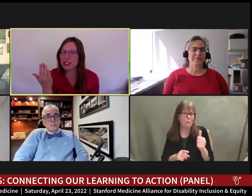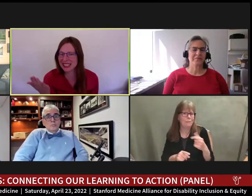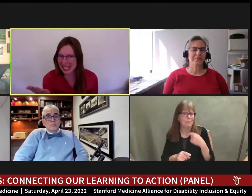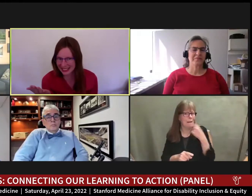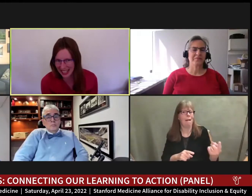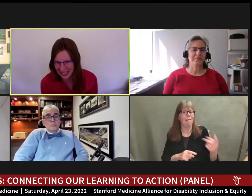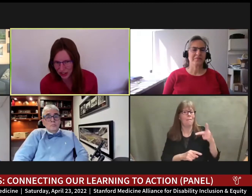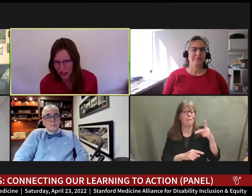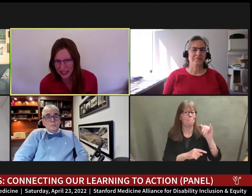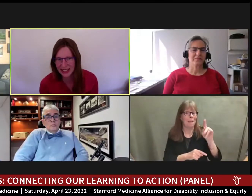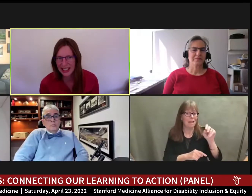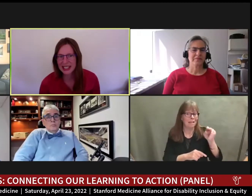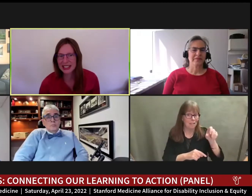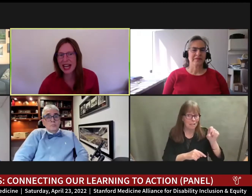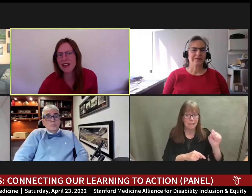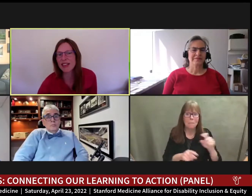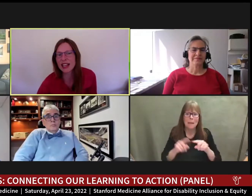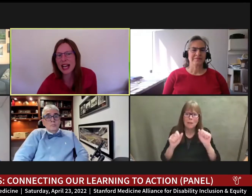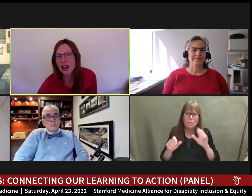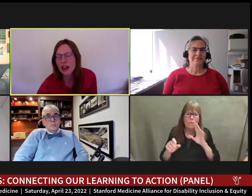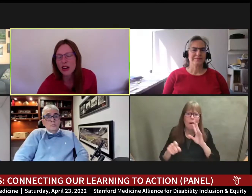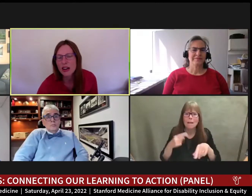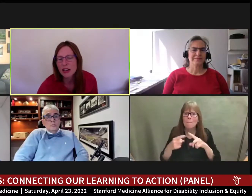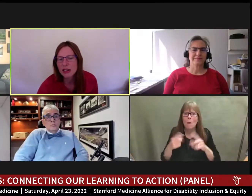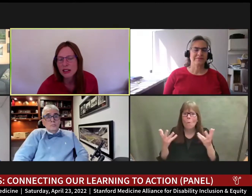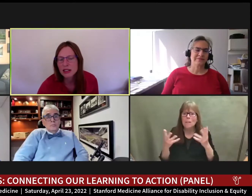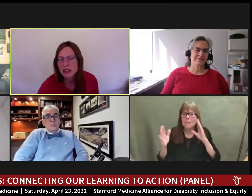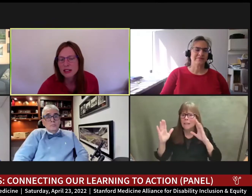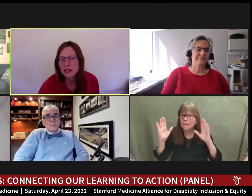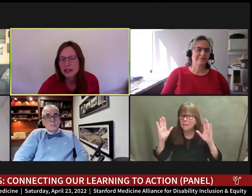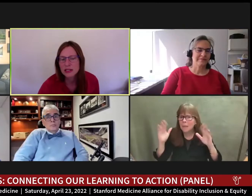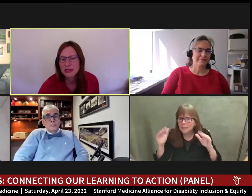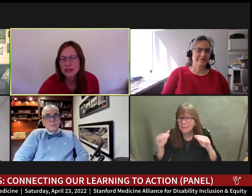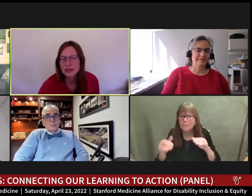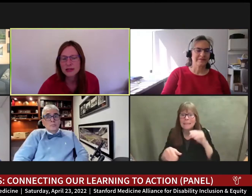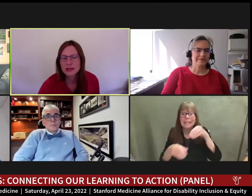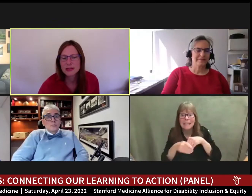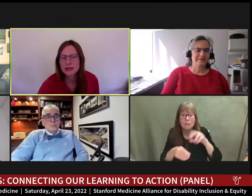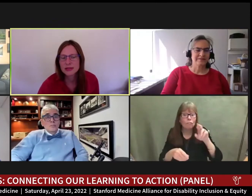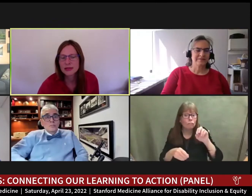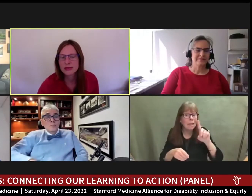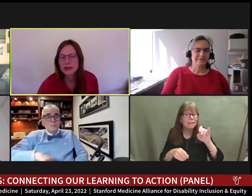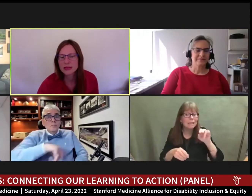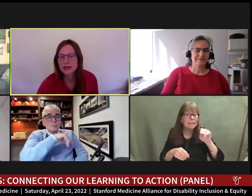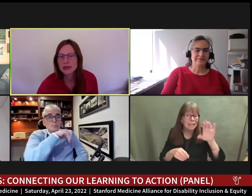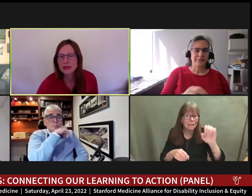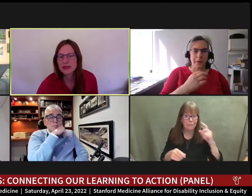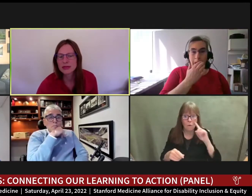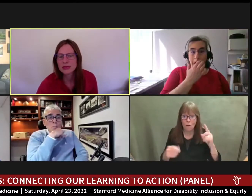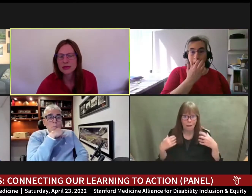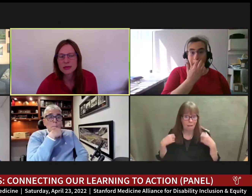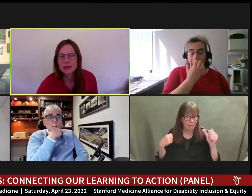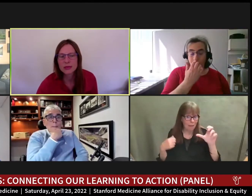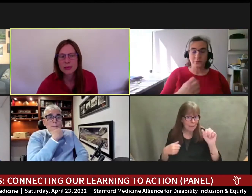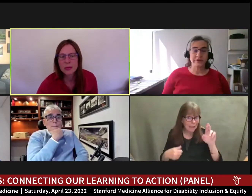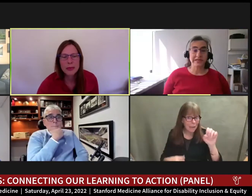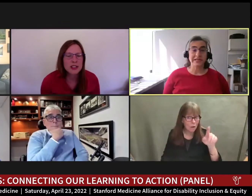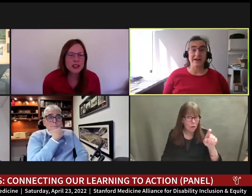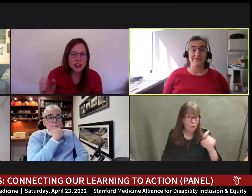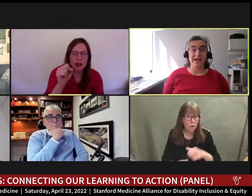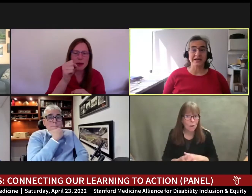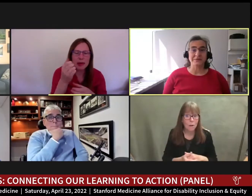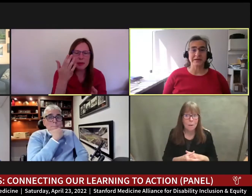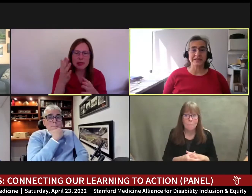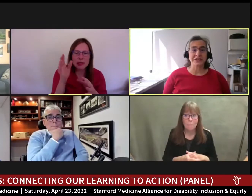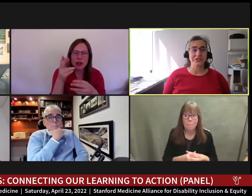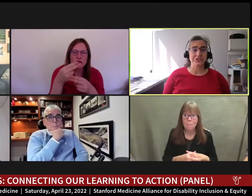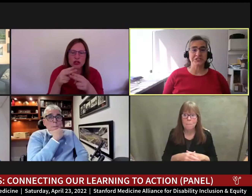We need to have high expectations.